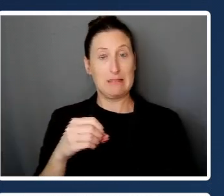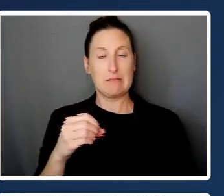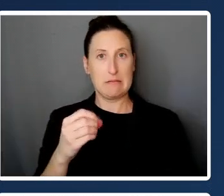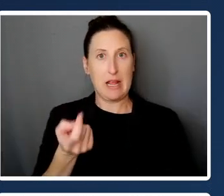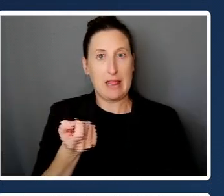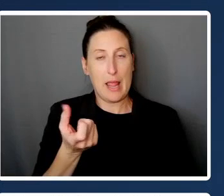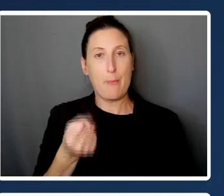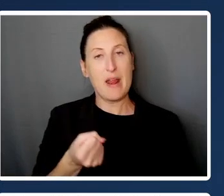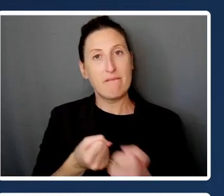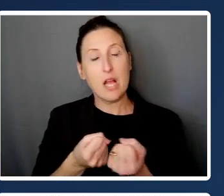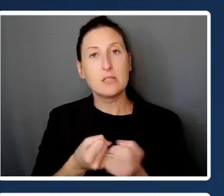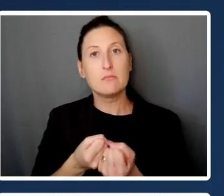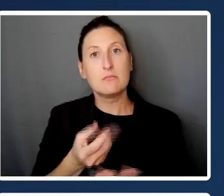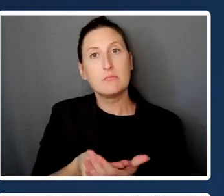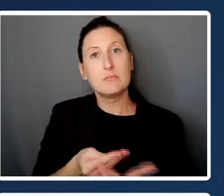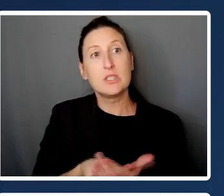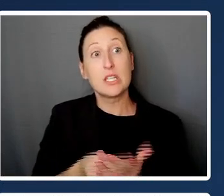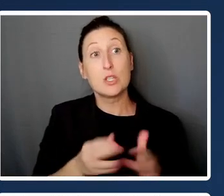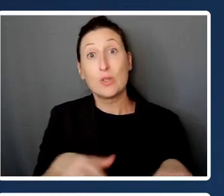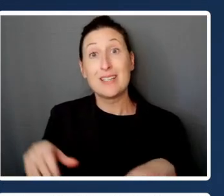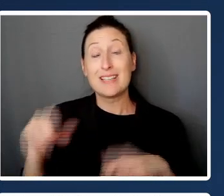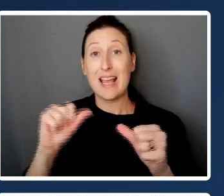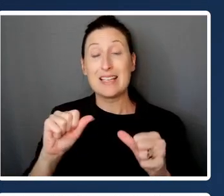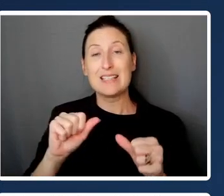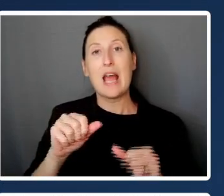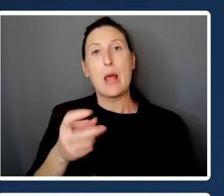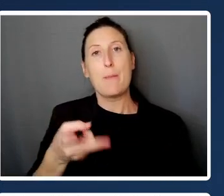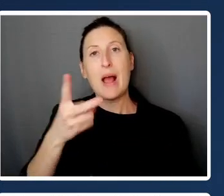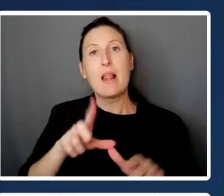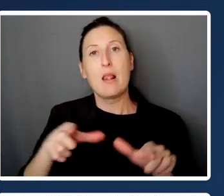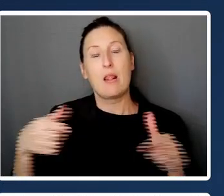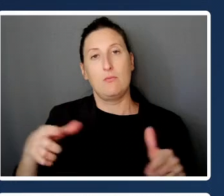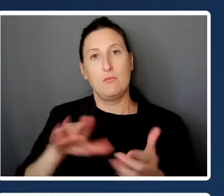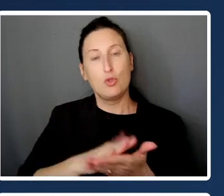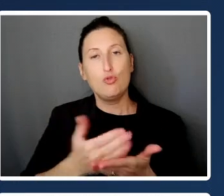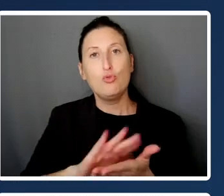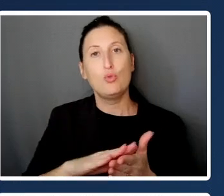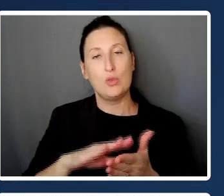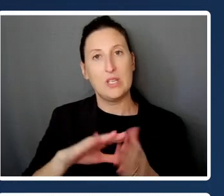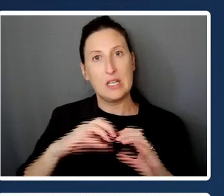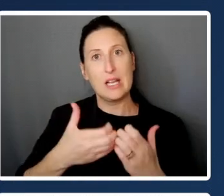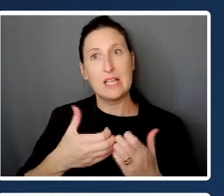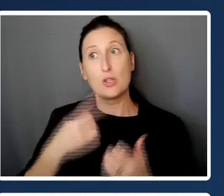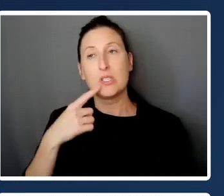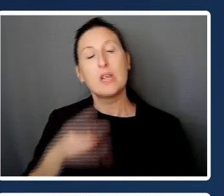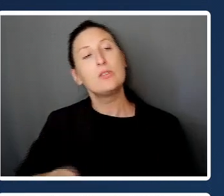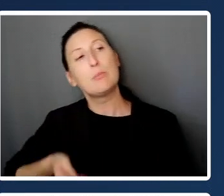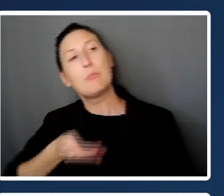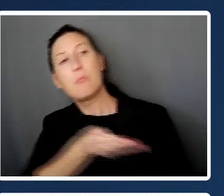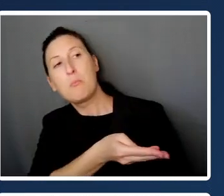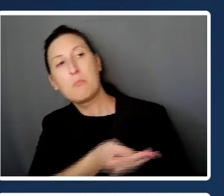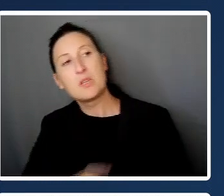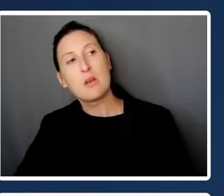the bilingual cooking class. She says, "Hey, I'll give you some seed money. Go ahead and, like, try your project." And so, we did that. And she also invited us to